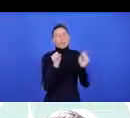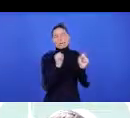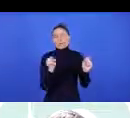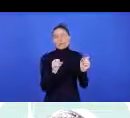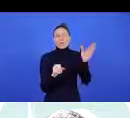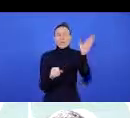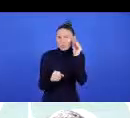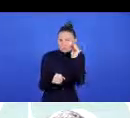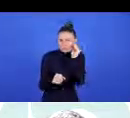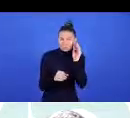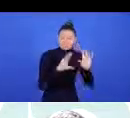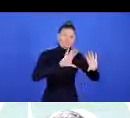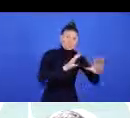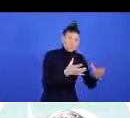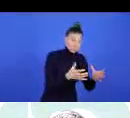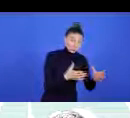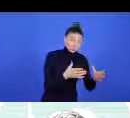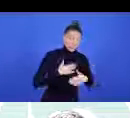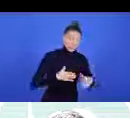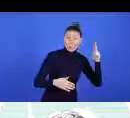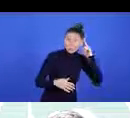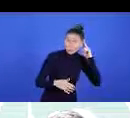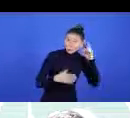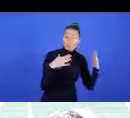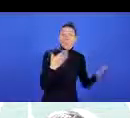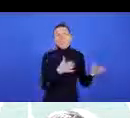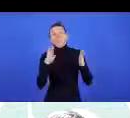, even with the best and the latest hearing aid technology,